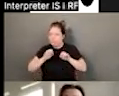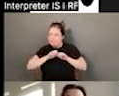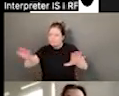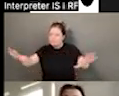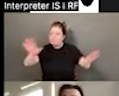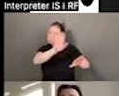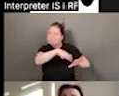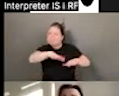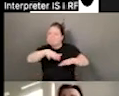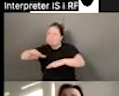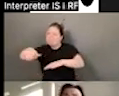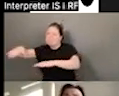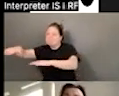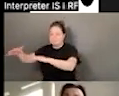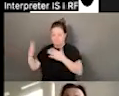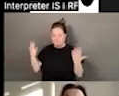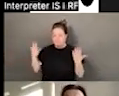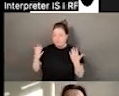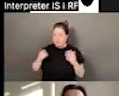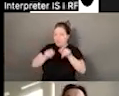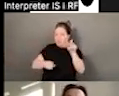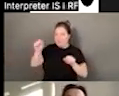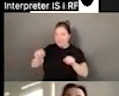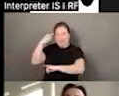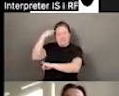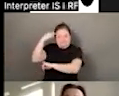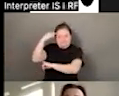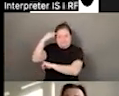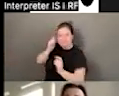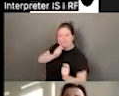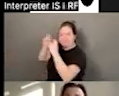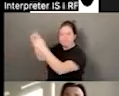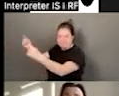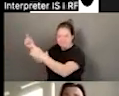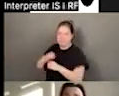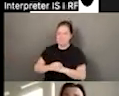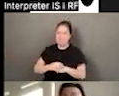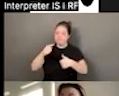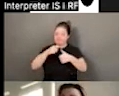But all these three ways that projects can kind of appear are equally interesting